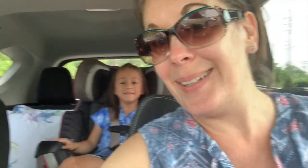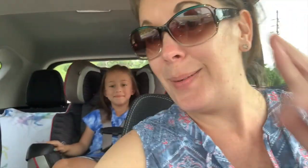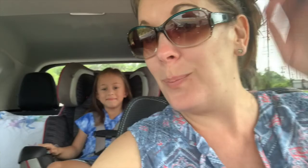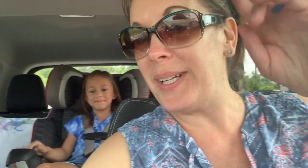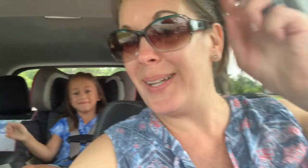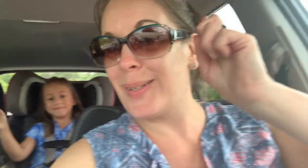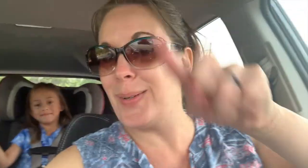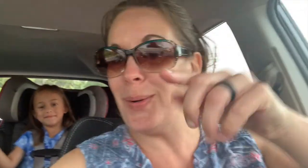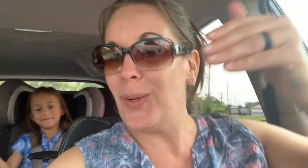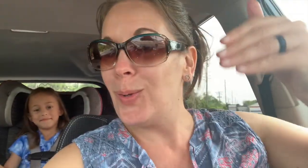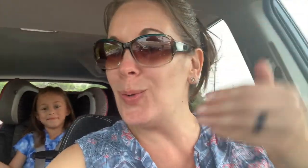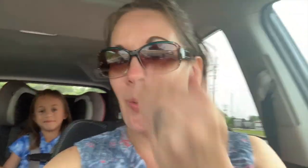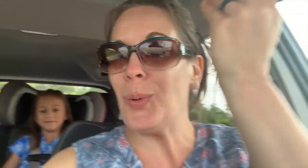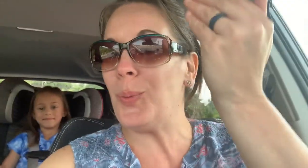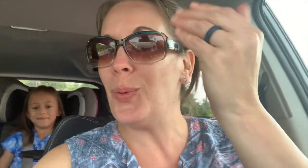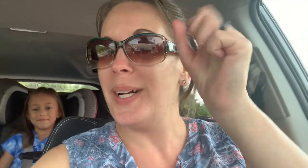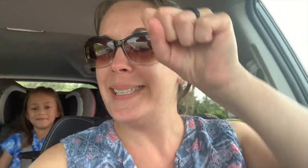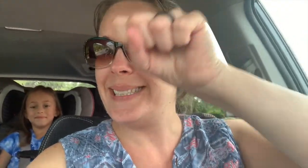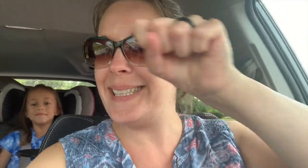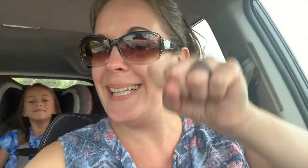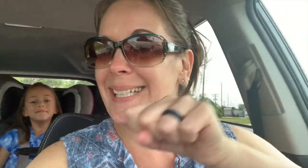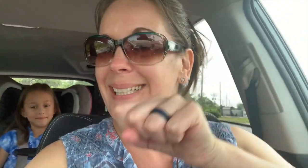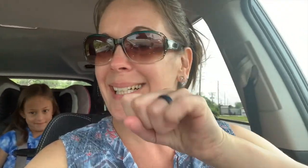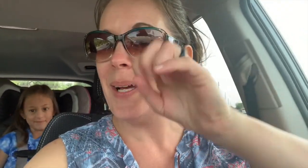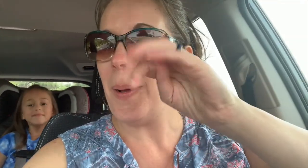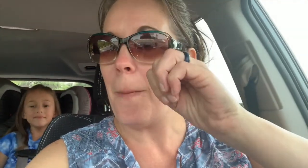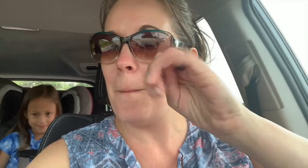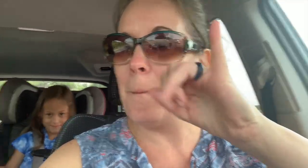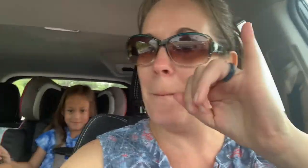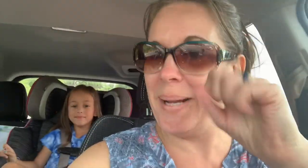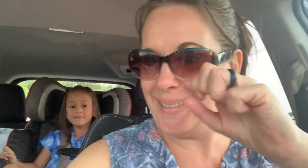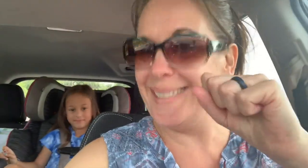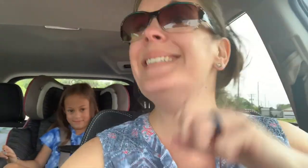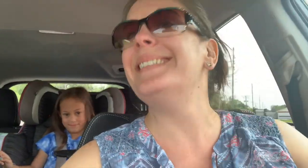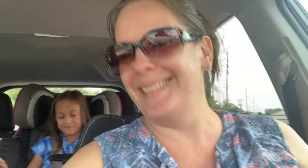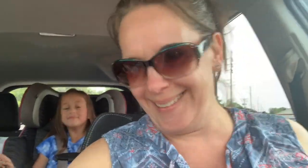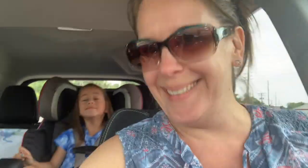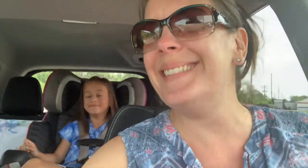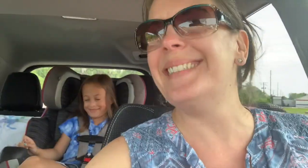Ember, are you ready for a new state of Missouri? OH YES!